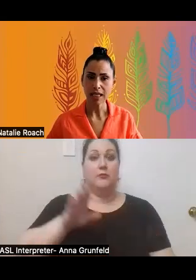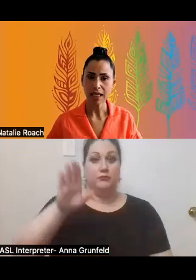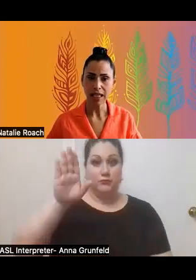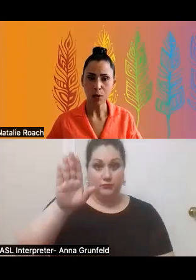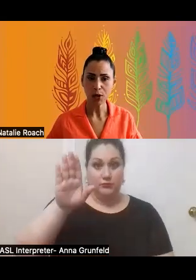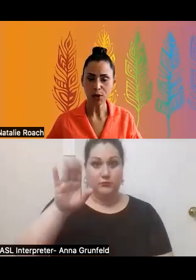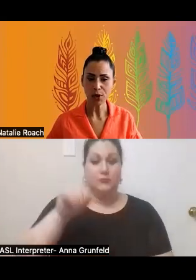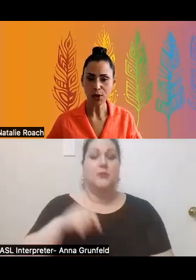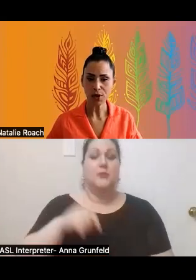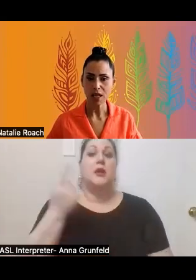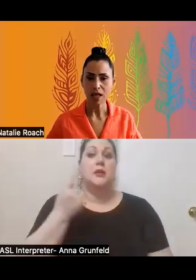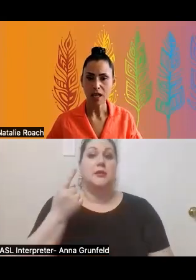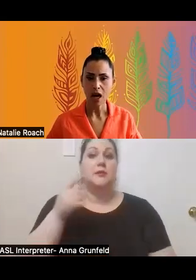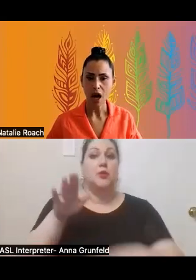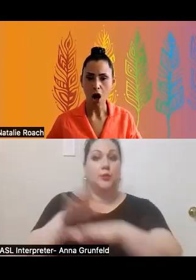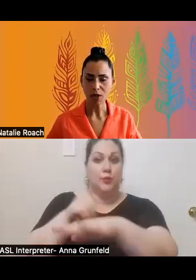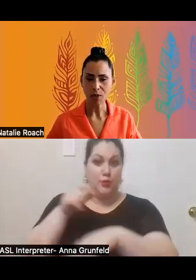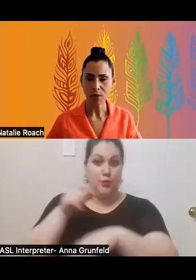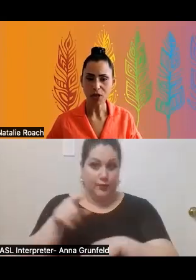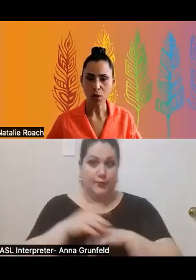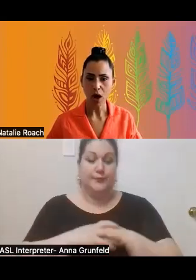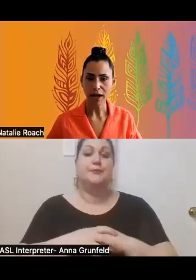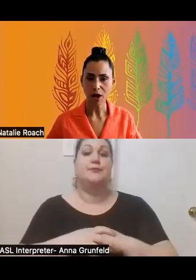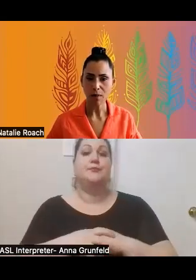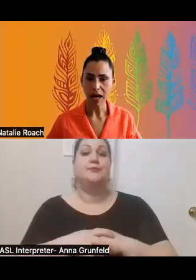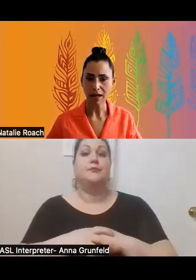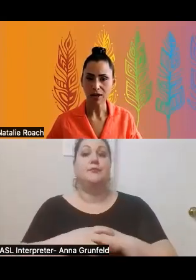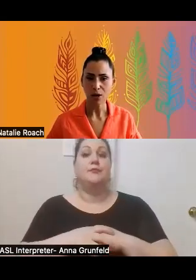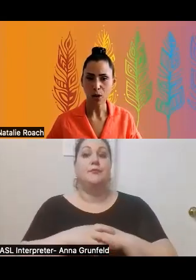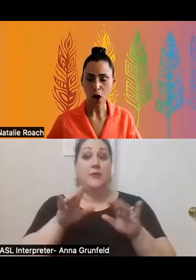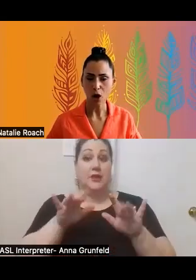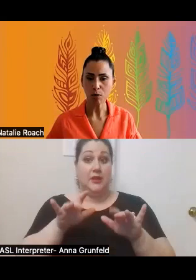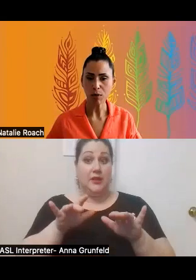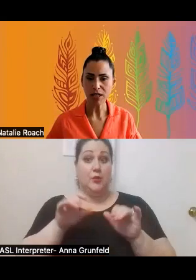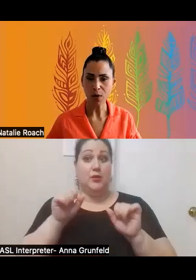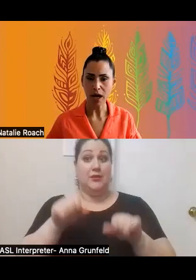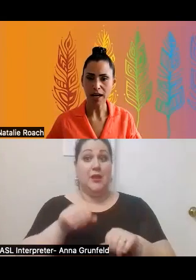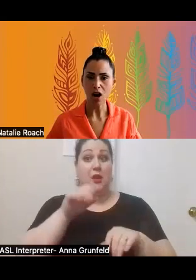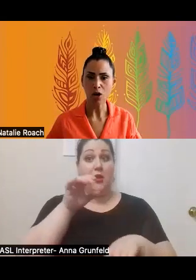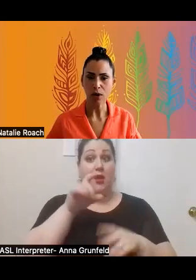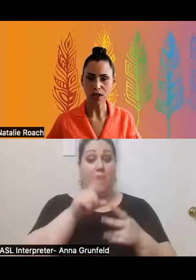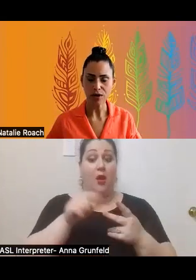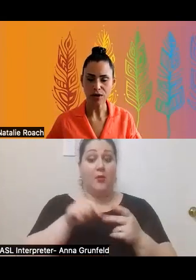Keyboard users option plus Y on a Mac or Alt plus Y on Windows.